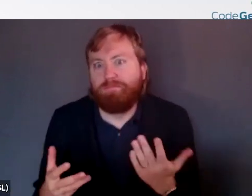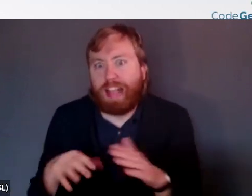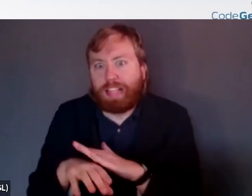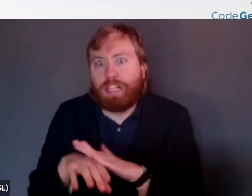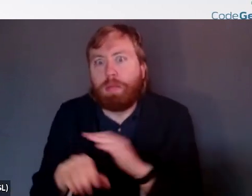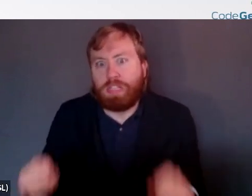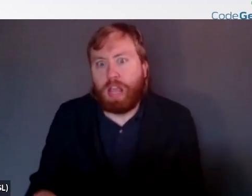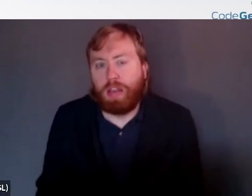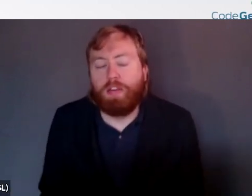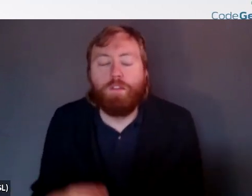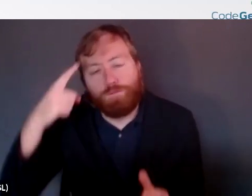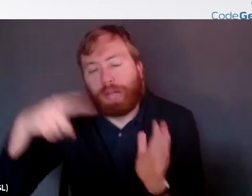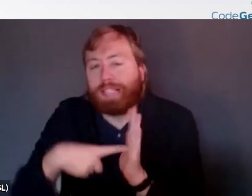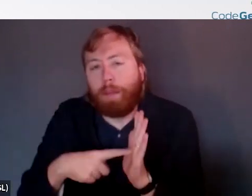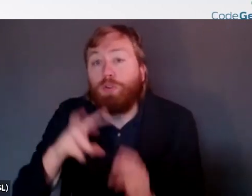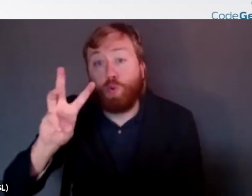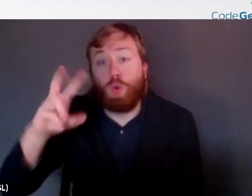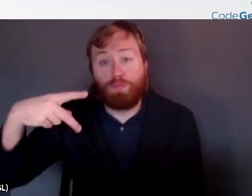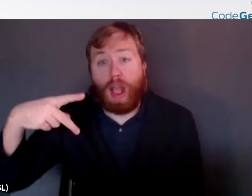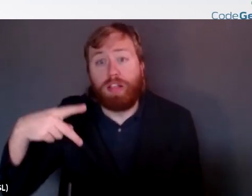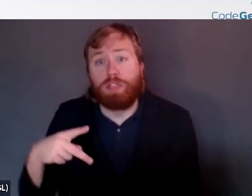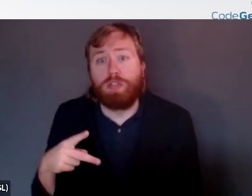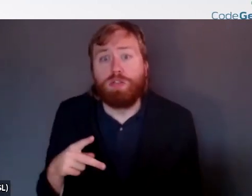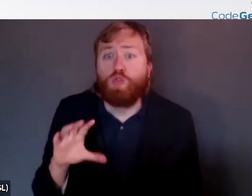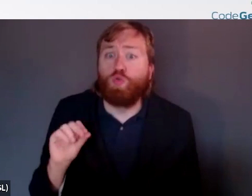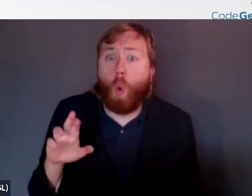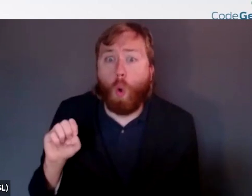when you run WordPress core software updates and or plug-in updates,